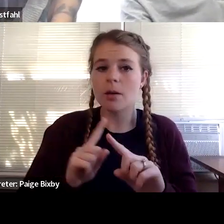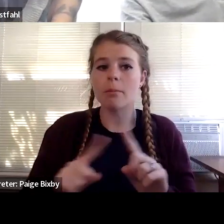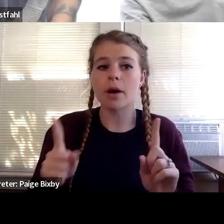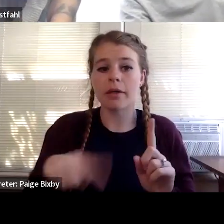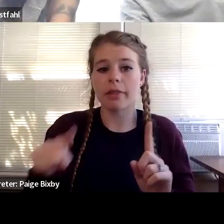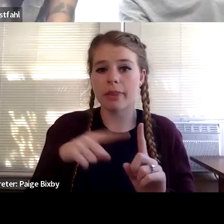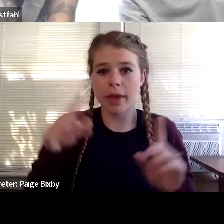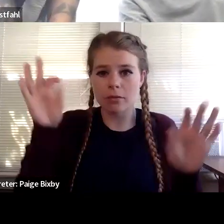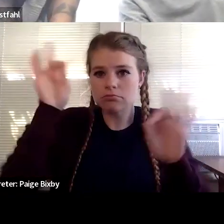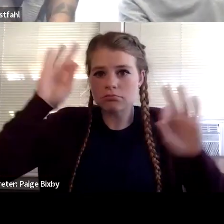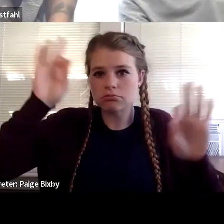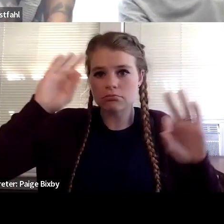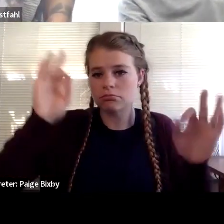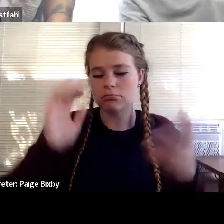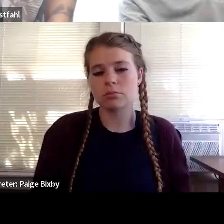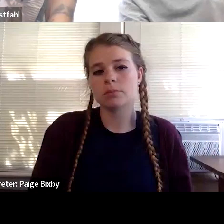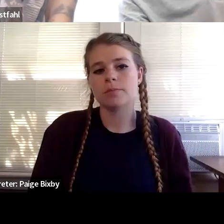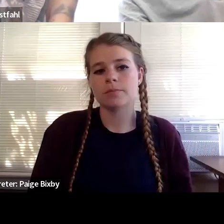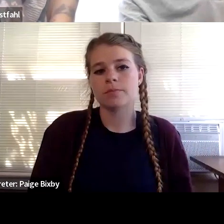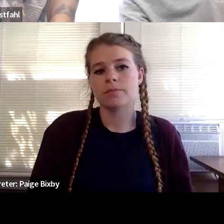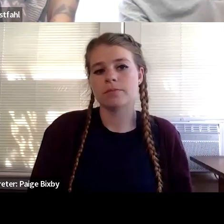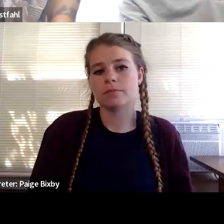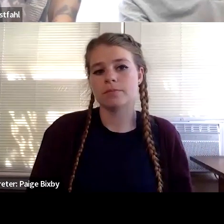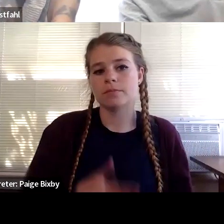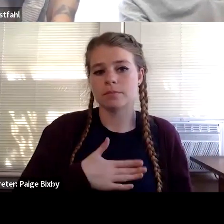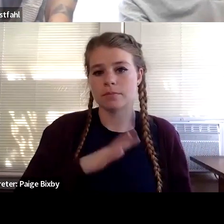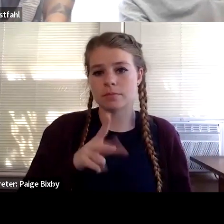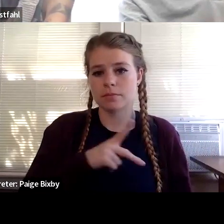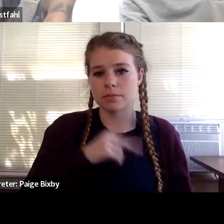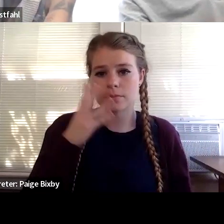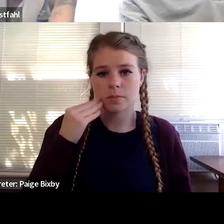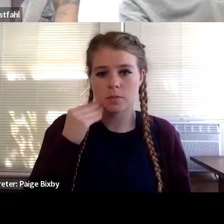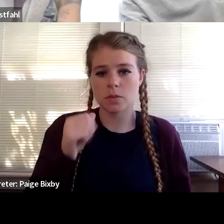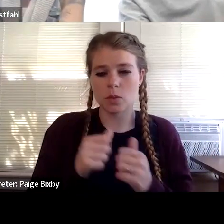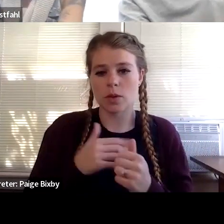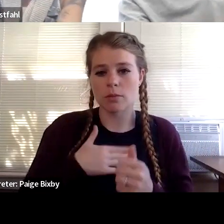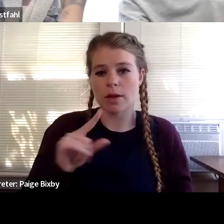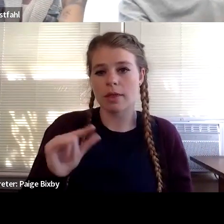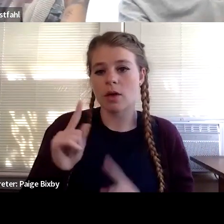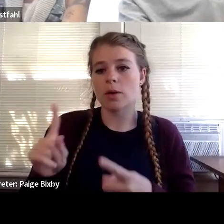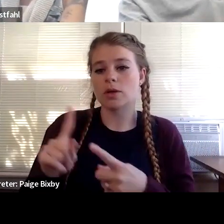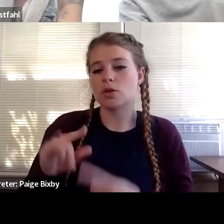And my personal experience with my leg, I went to Jefferson Hospital seven times,